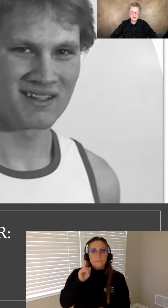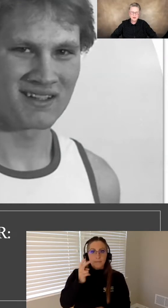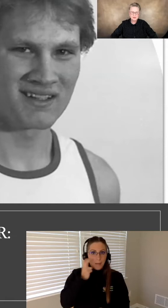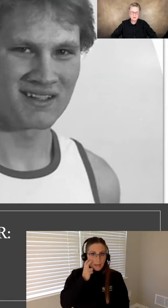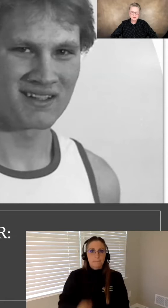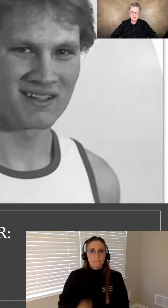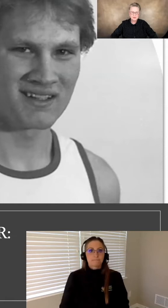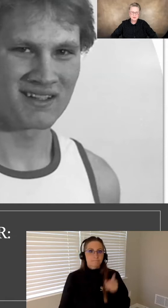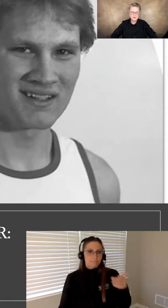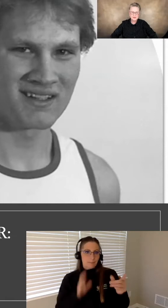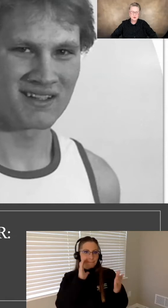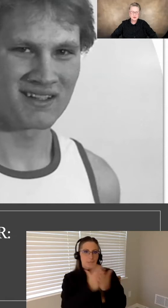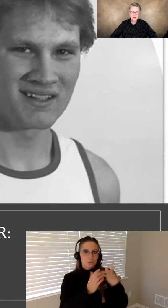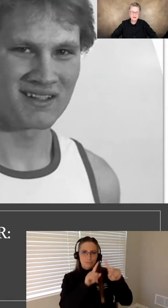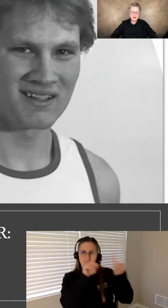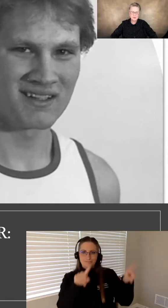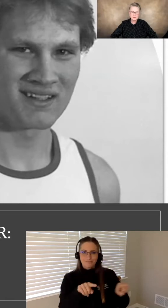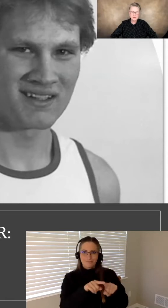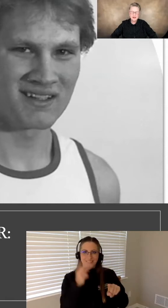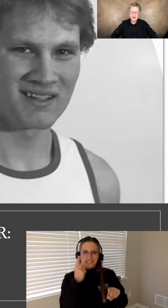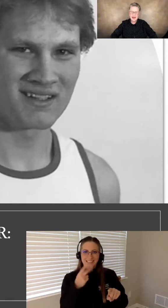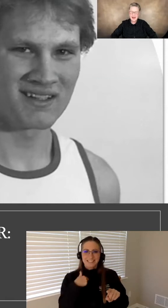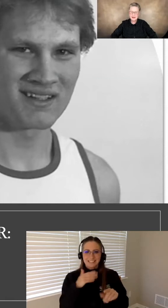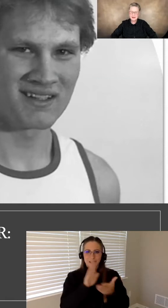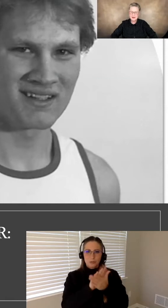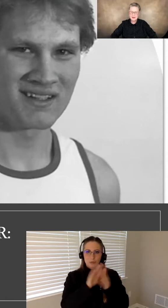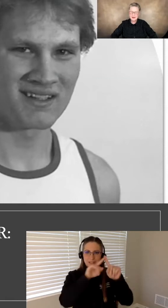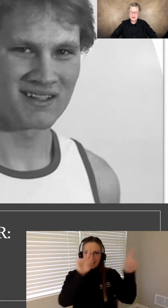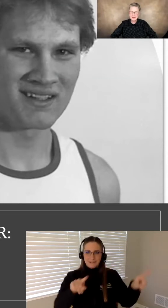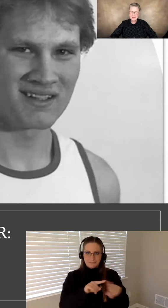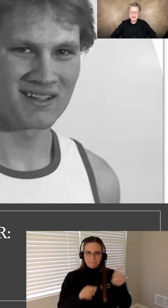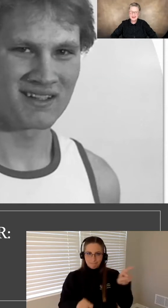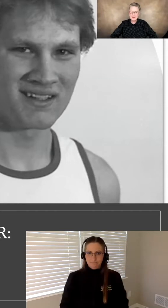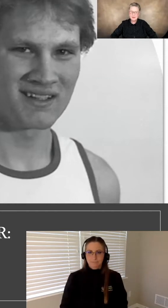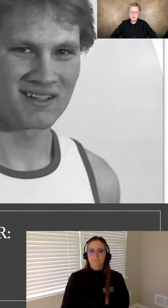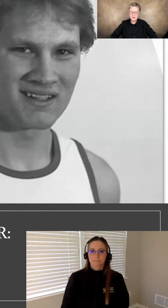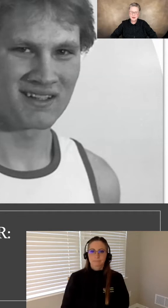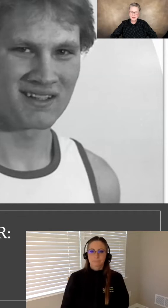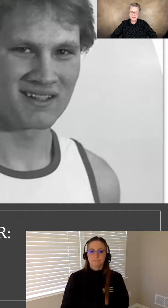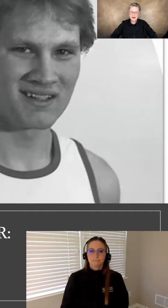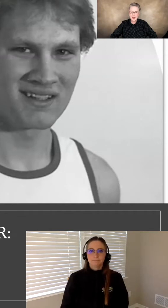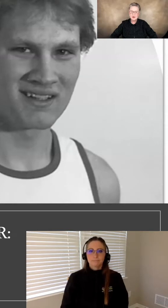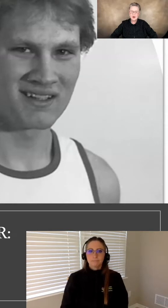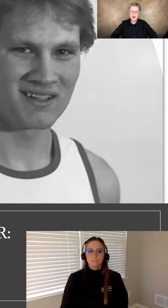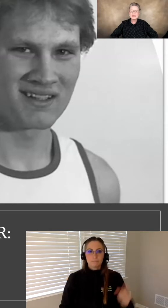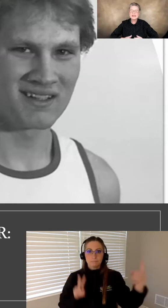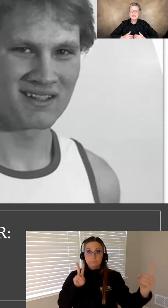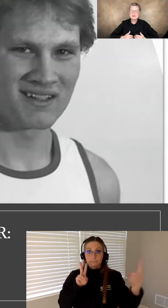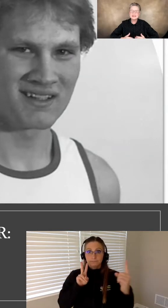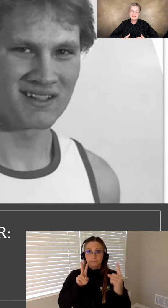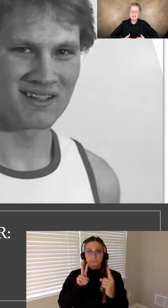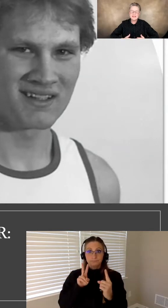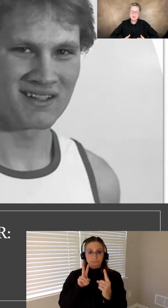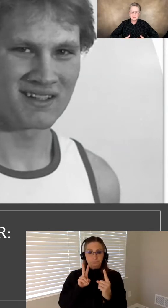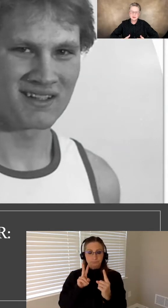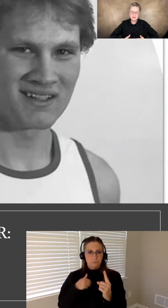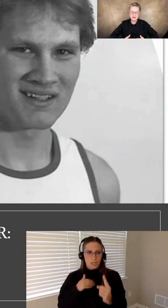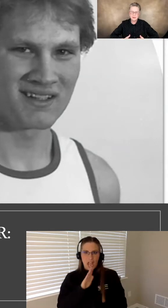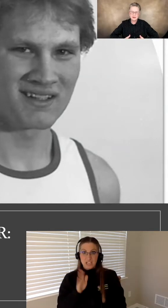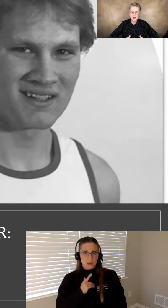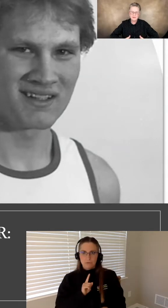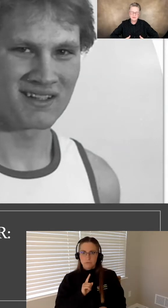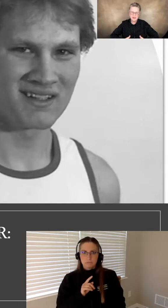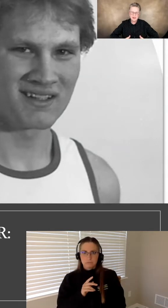um the school sign there and he came up to us and I had never seen a Deaf person in my life